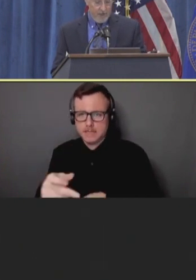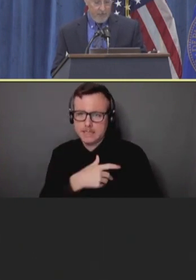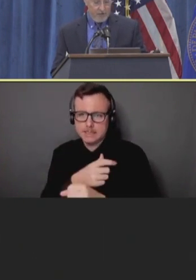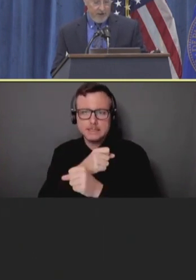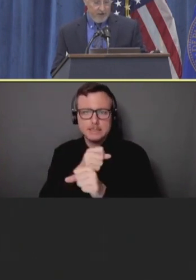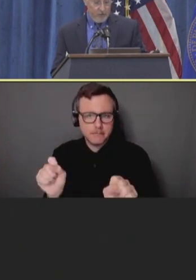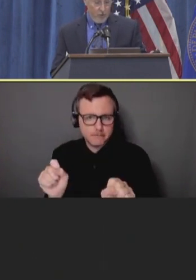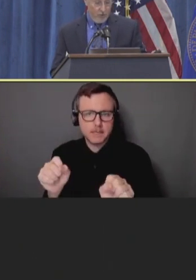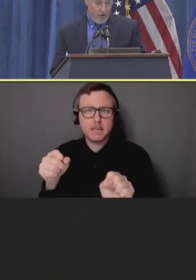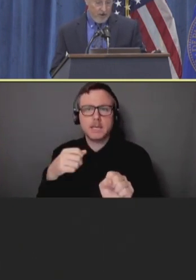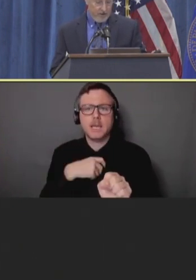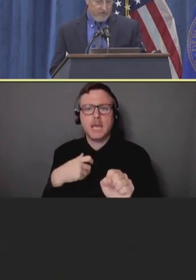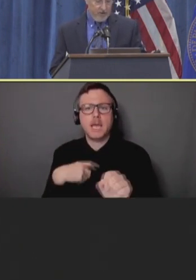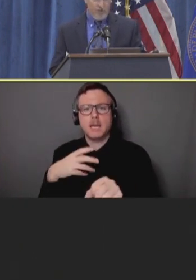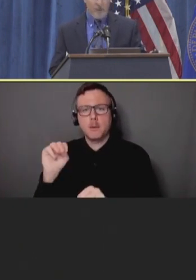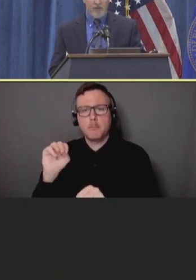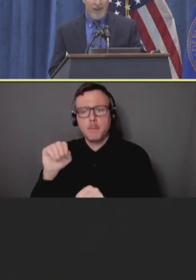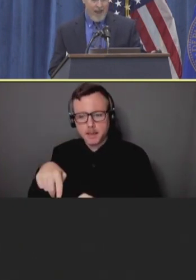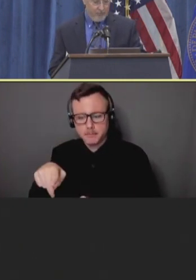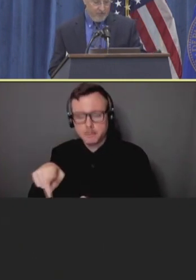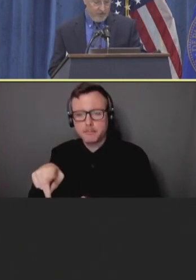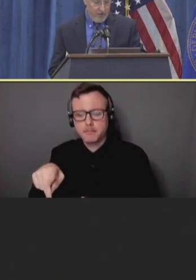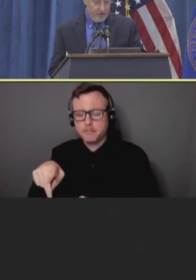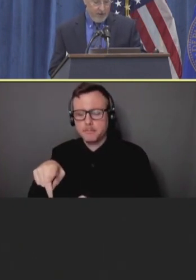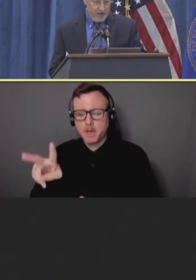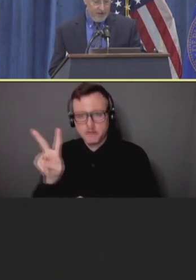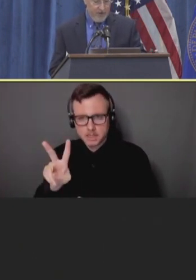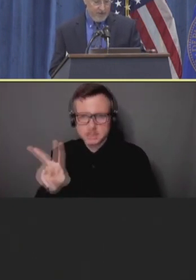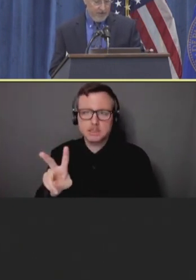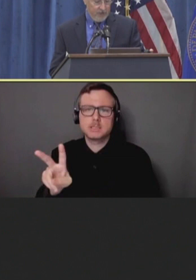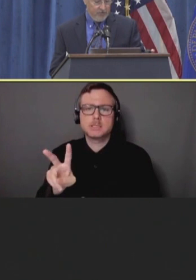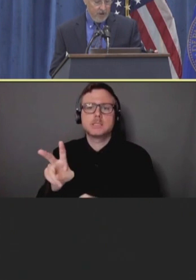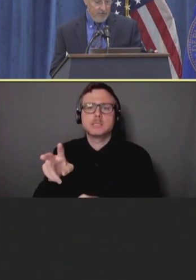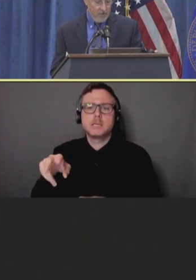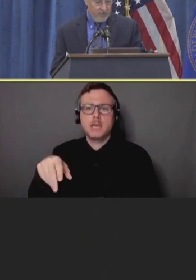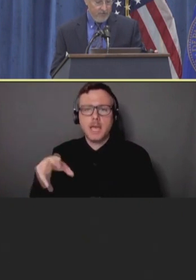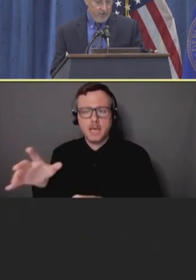protecting rural Americans and addressing gaps in COVID-19 vaccination coverage.